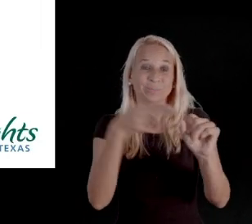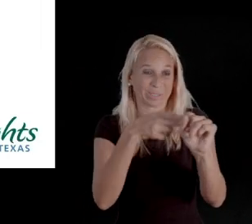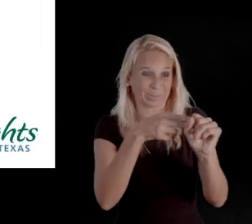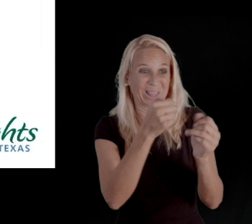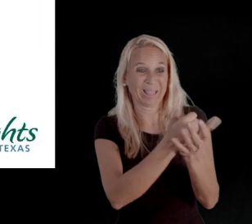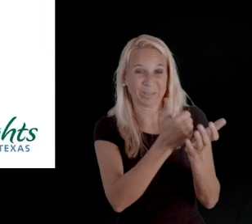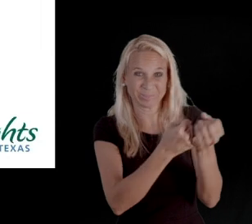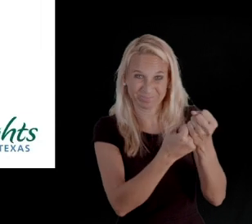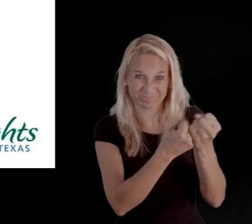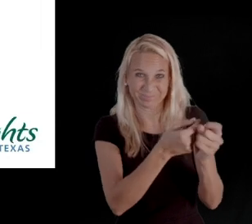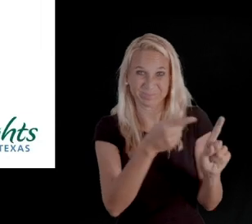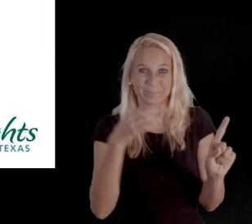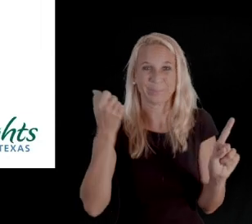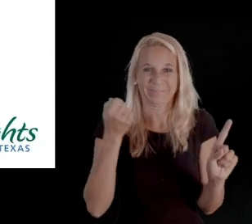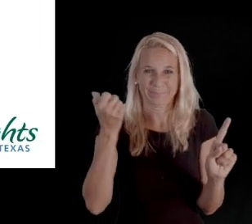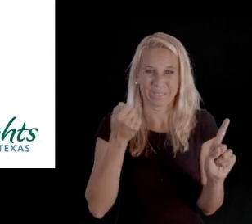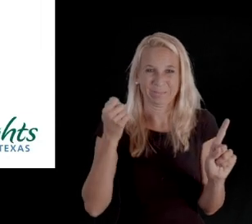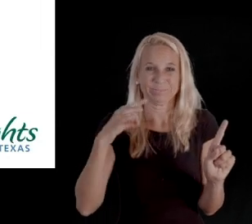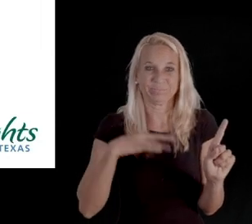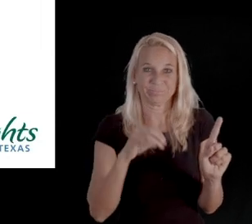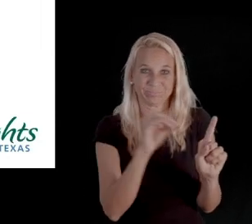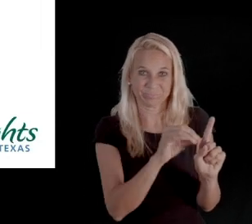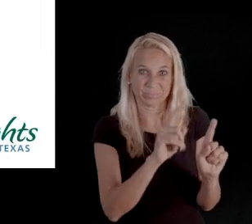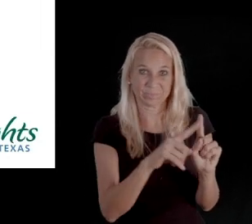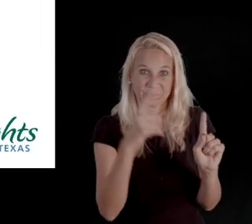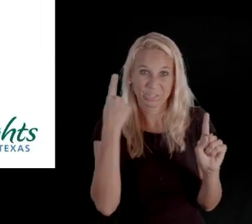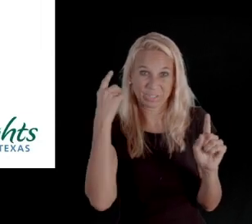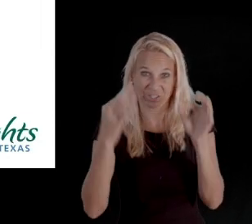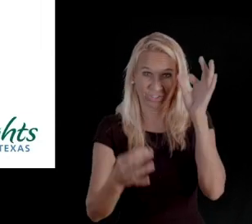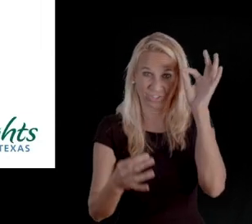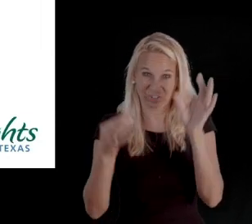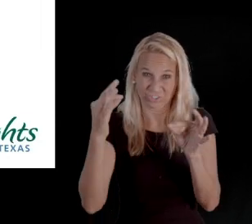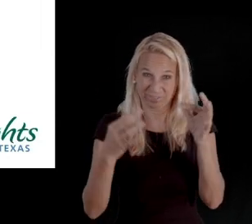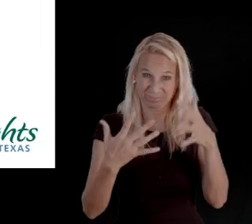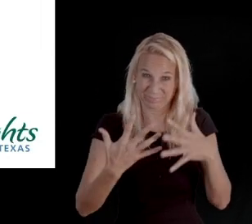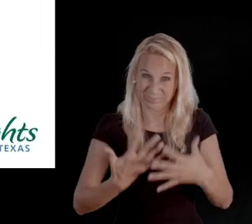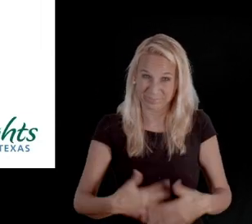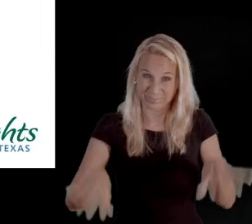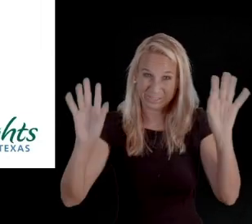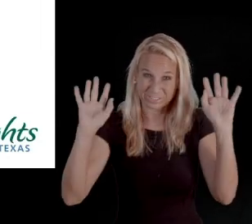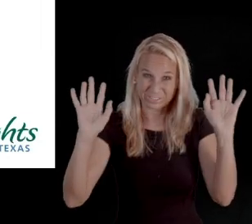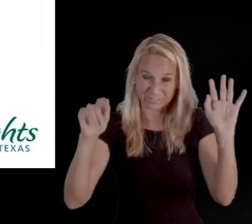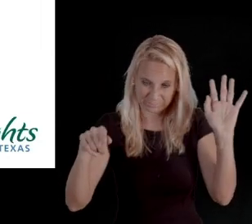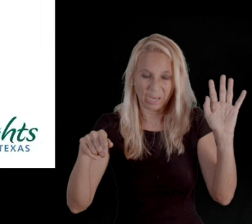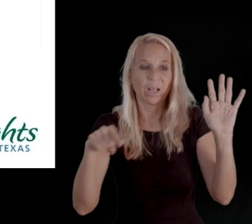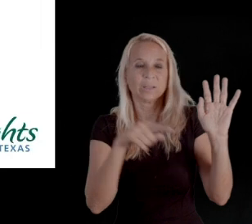participated on the beneficiary's behalf, they heard everything that was said at fair hearing, and they just corrected their authorization.